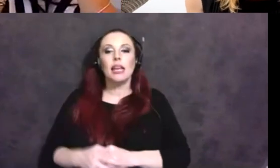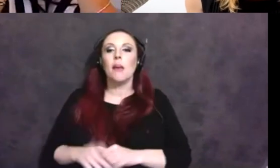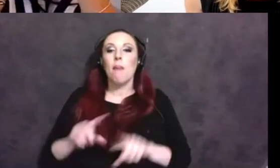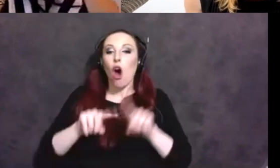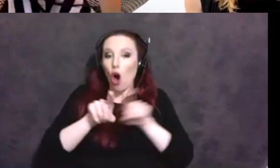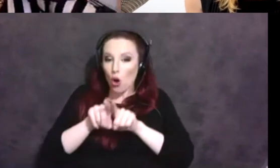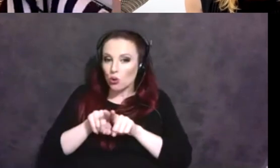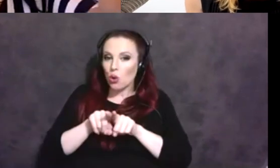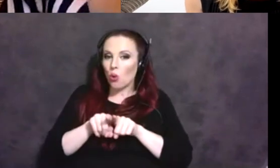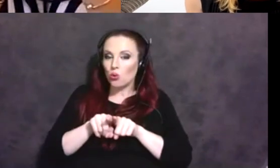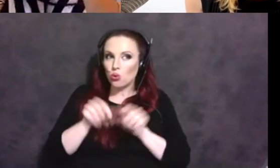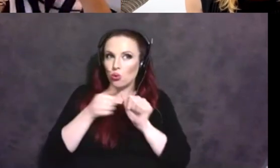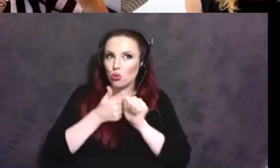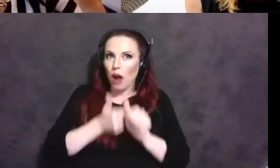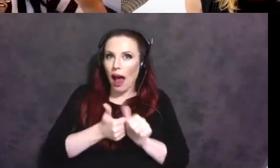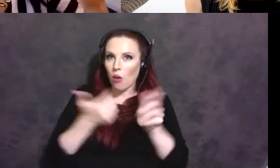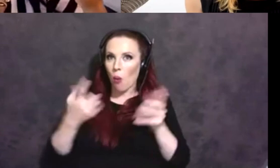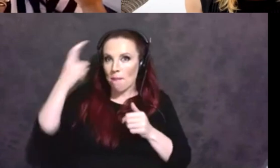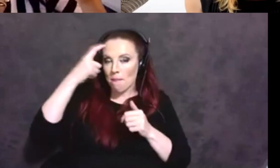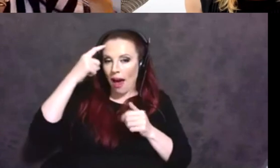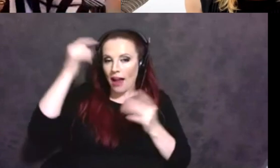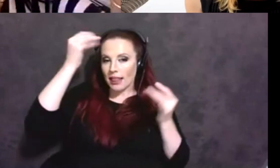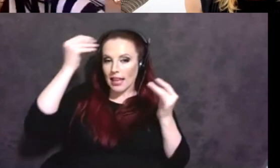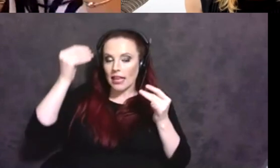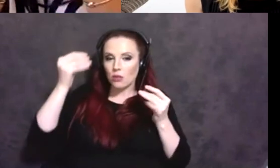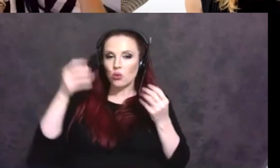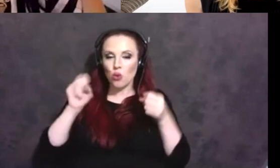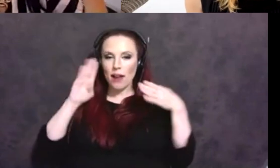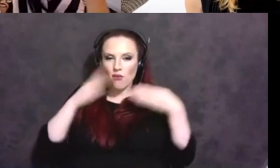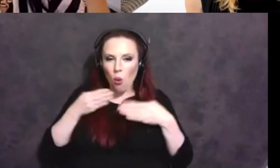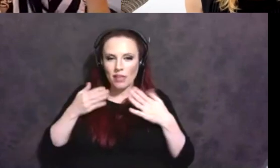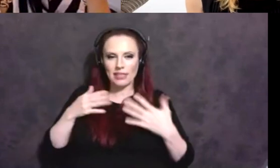sadness or the stress or whatever. That's what being embodied is. Being embodied is